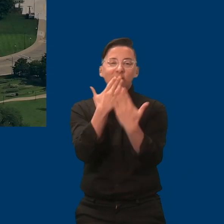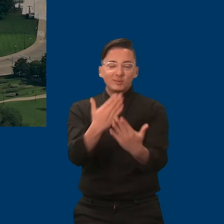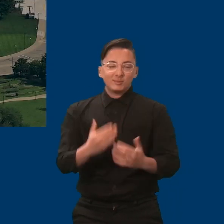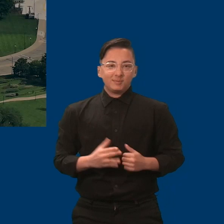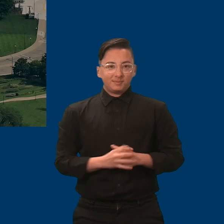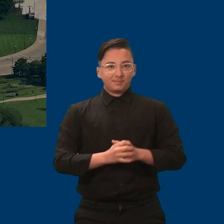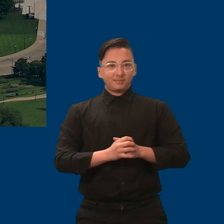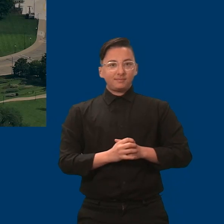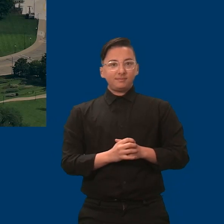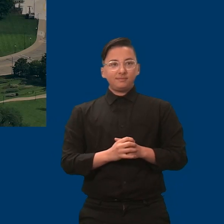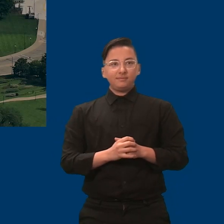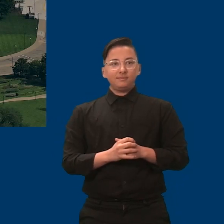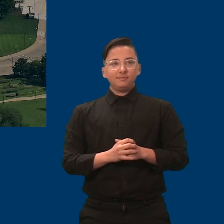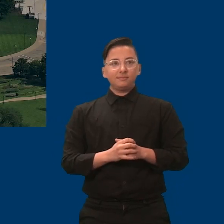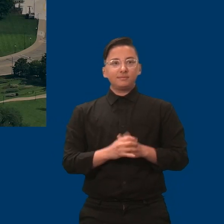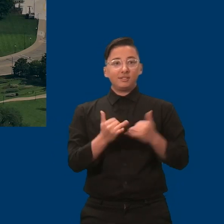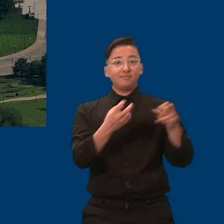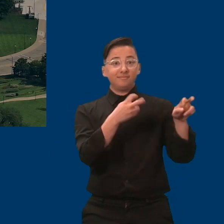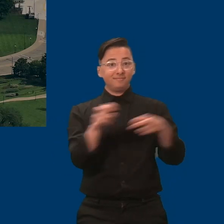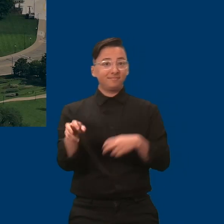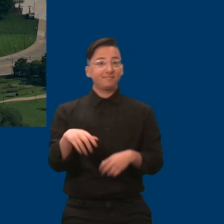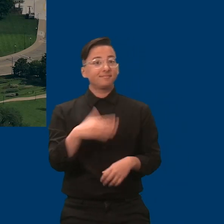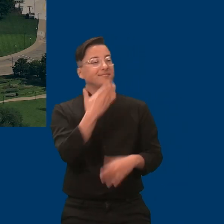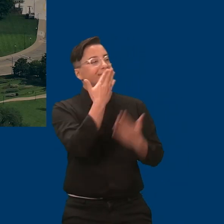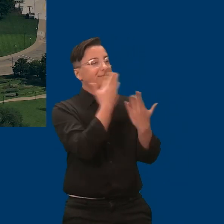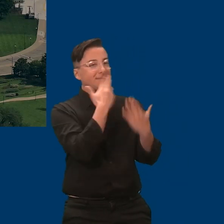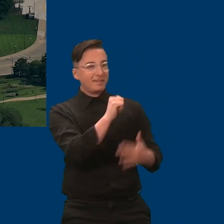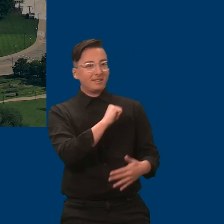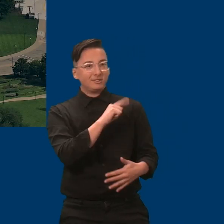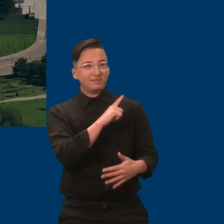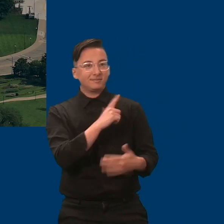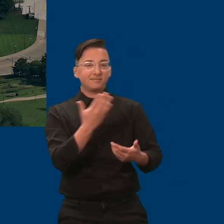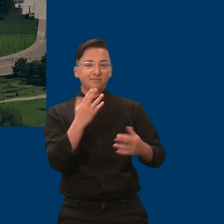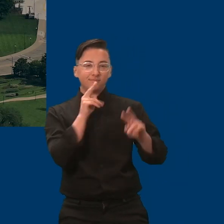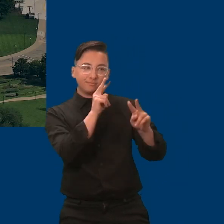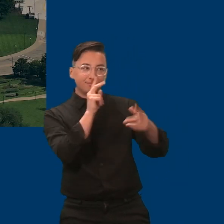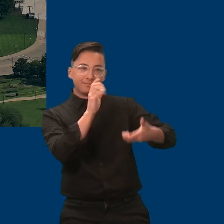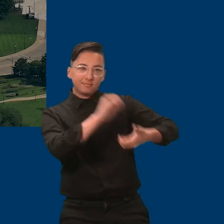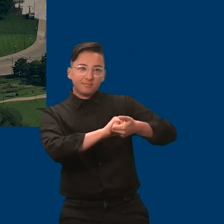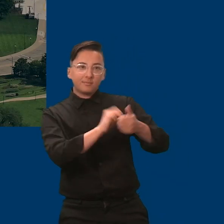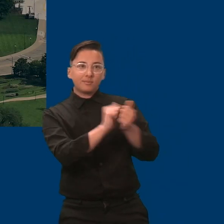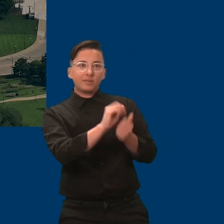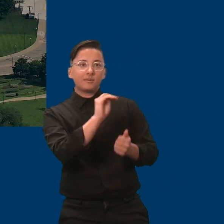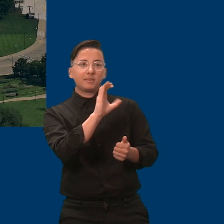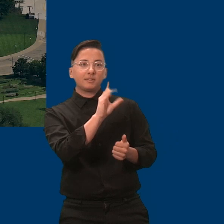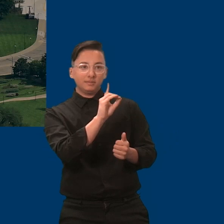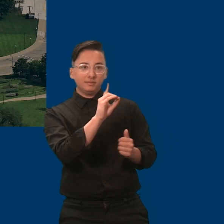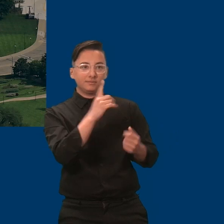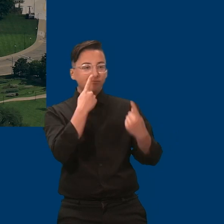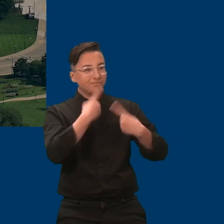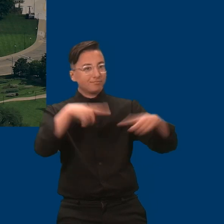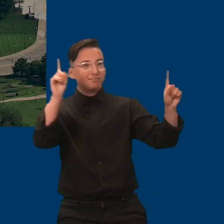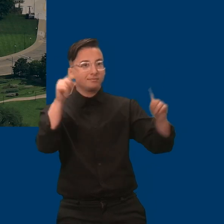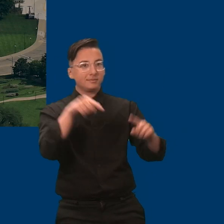MCD is looking forward to working with the commission for a successful session. The disability community is honored to have